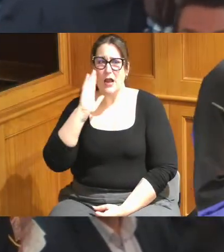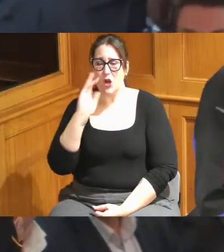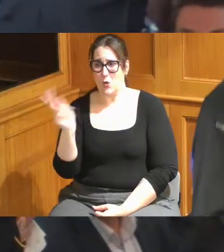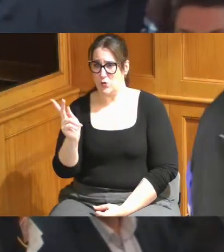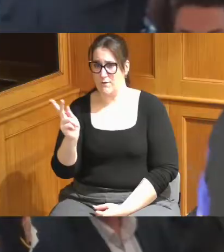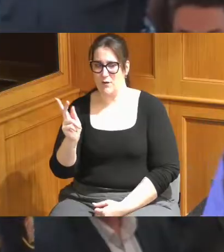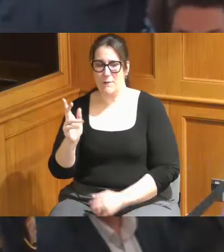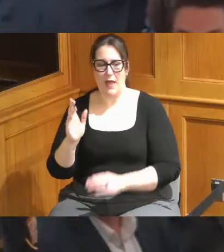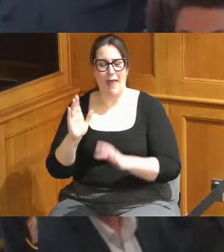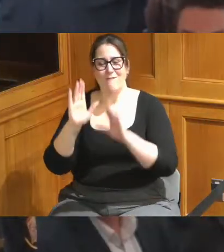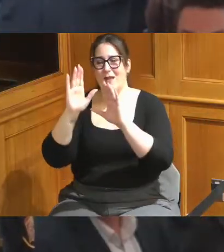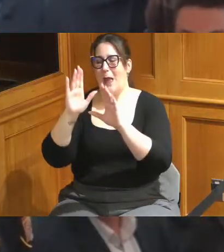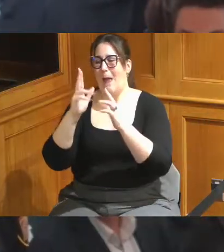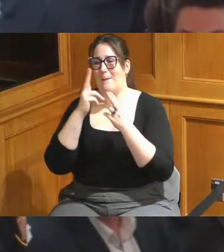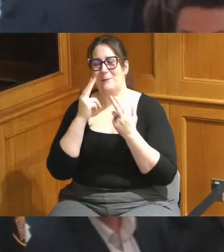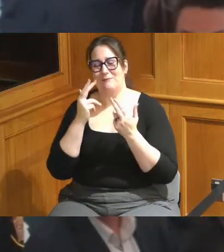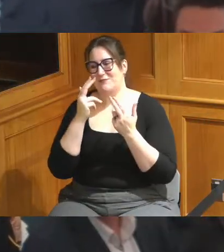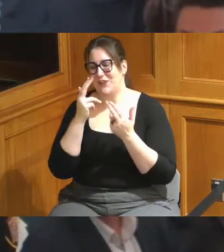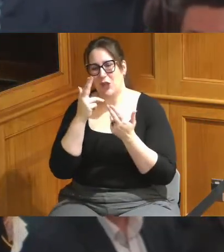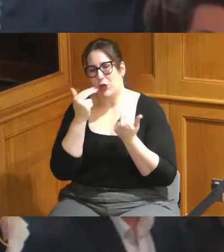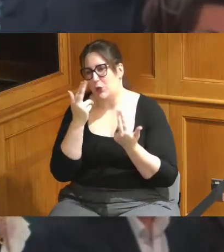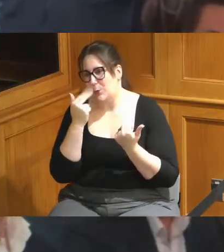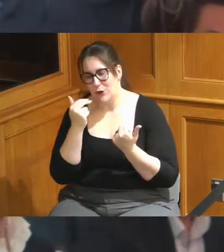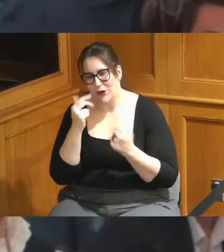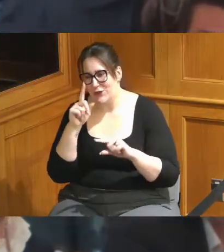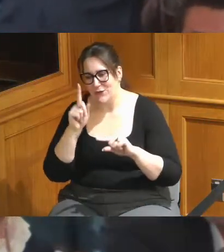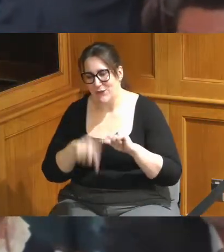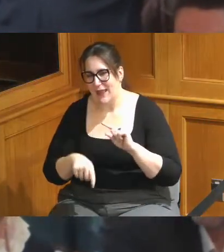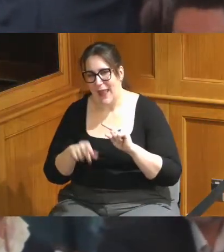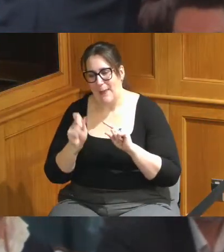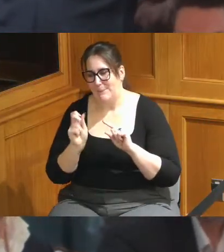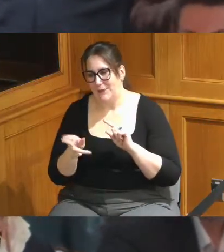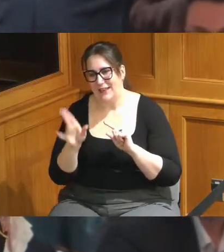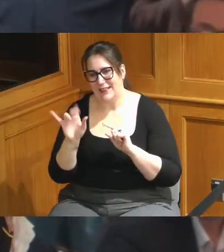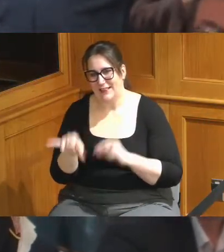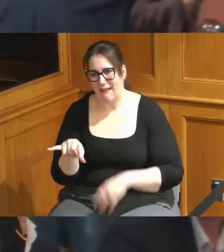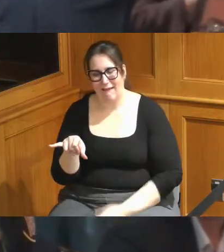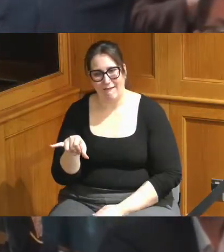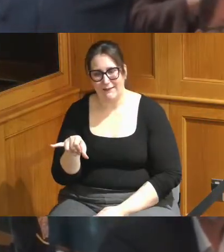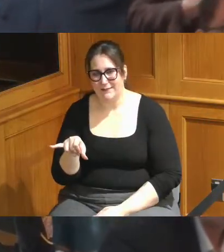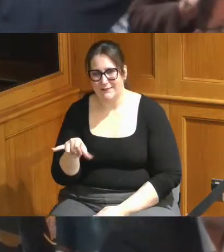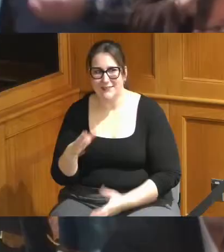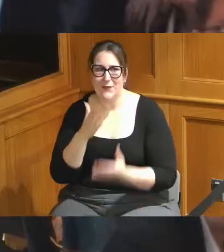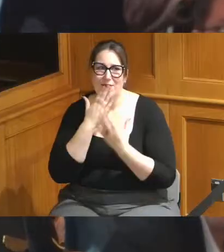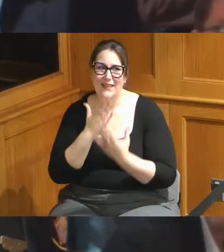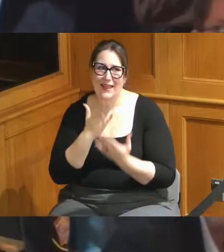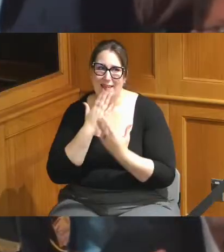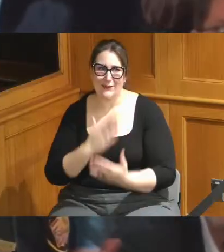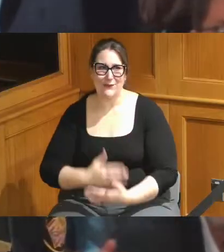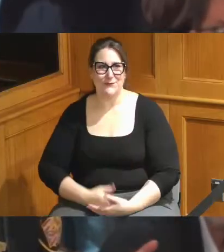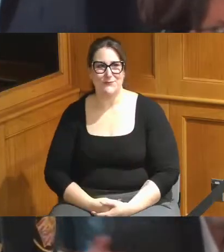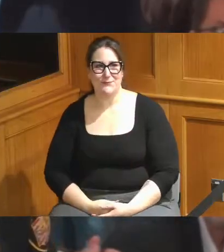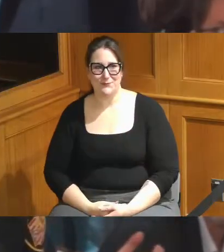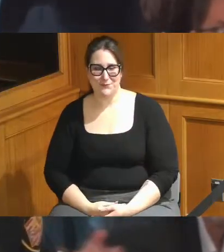great senses of humor. And you can't beat that. Thank you. Thank you very much. All right.